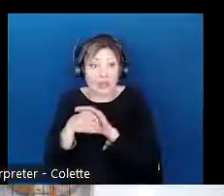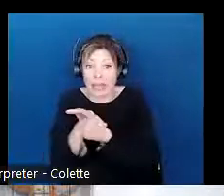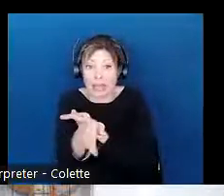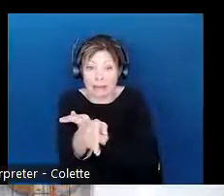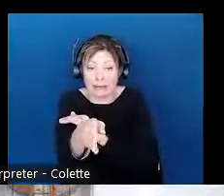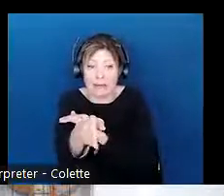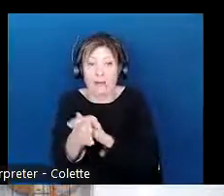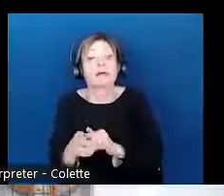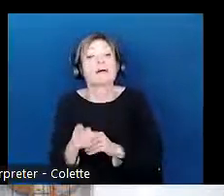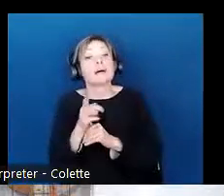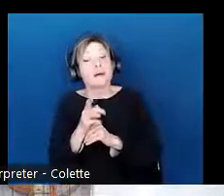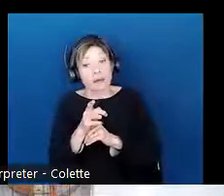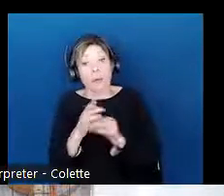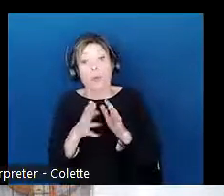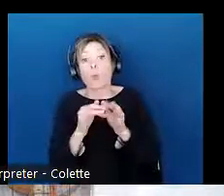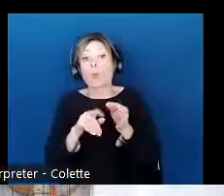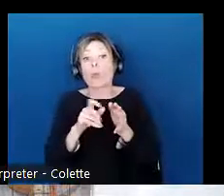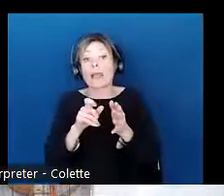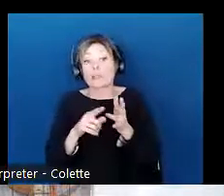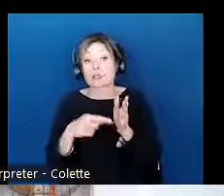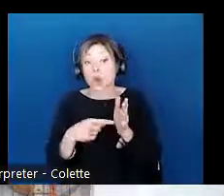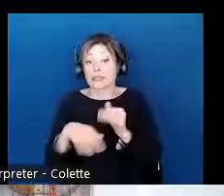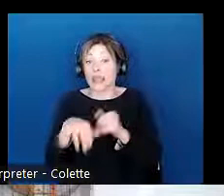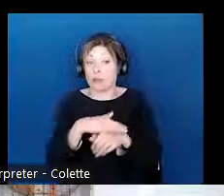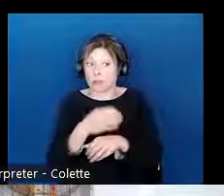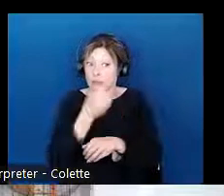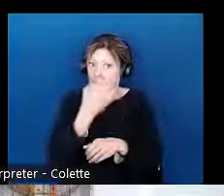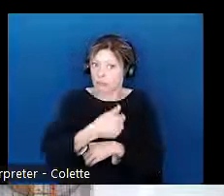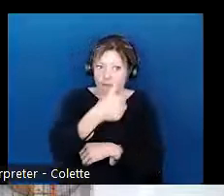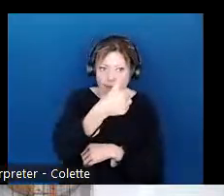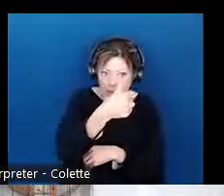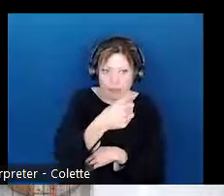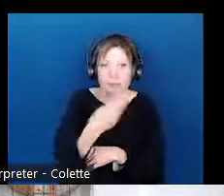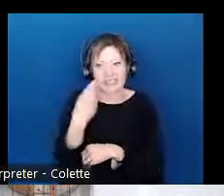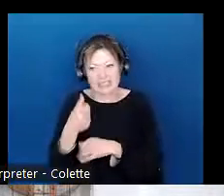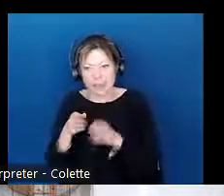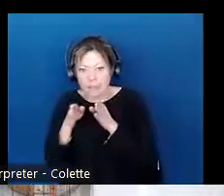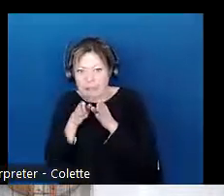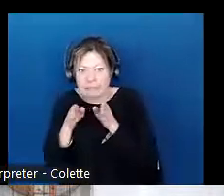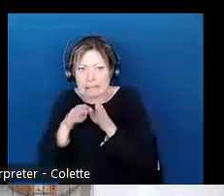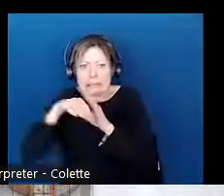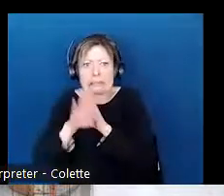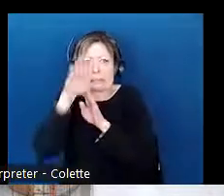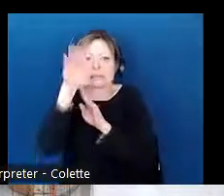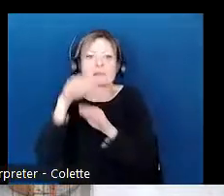good over towards Westcott but um quite a bit of it it just is not uh what it says on the tin. Yeah